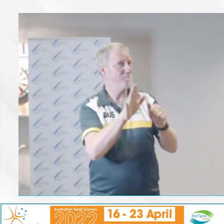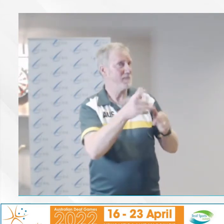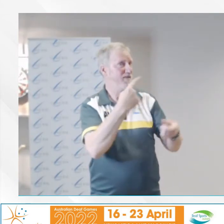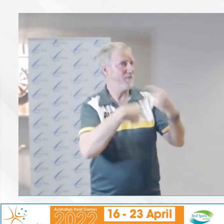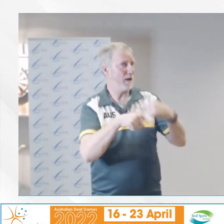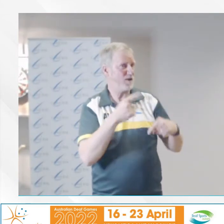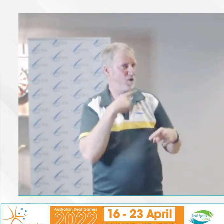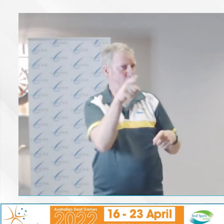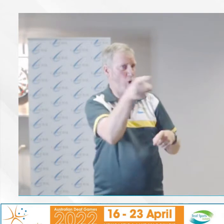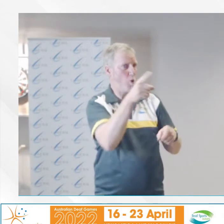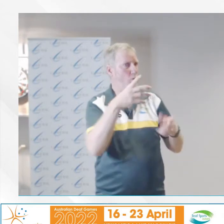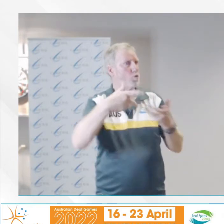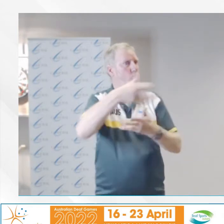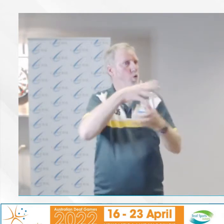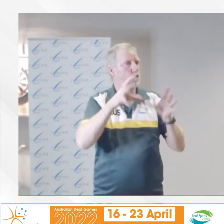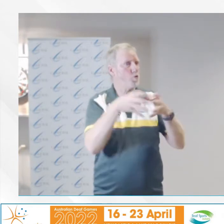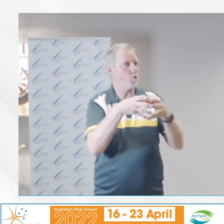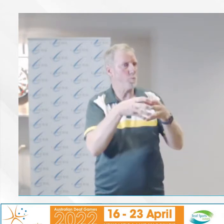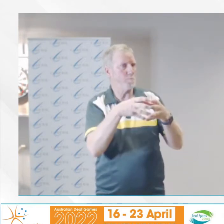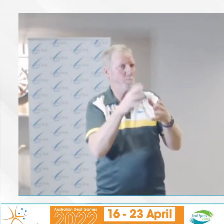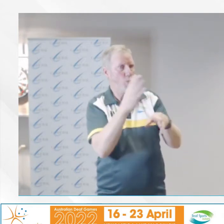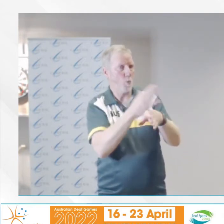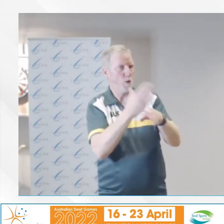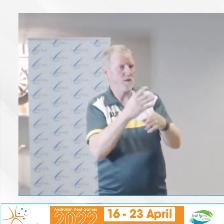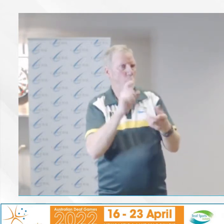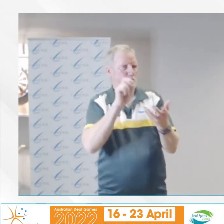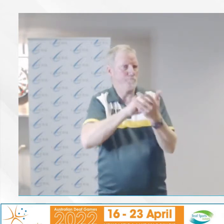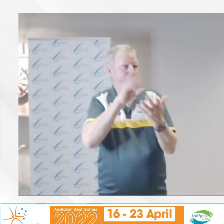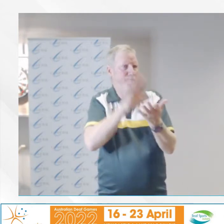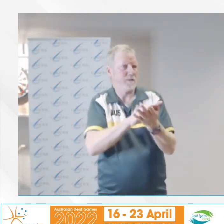okay very good that's excellent information it's nice to know about your social